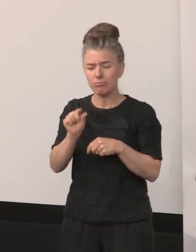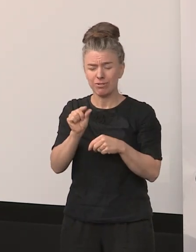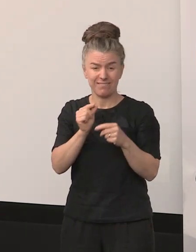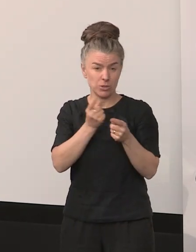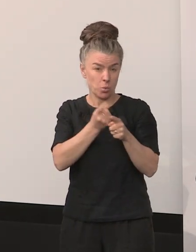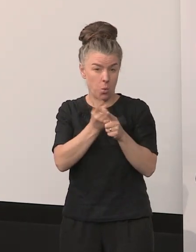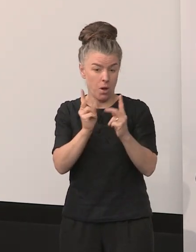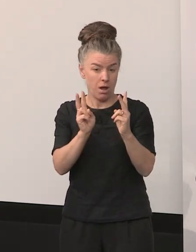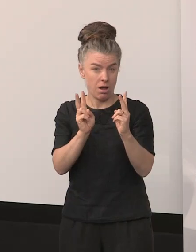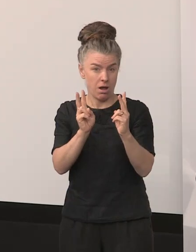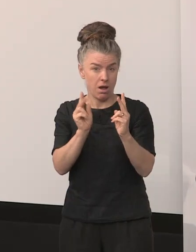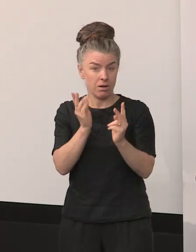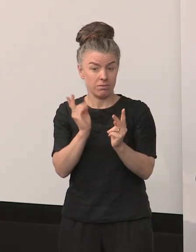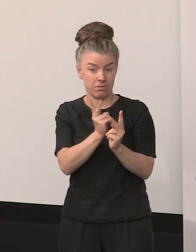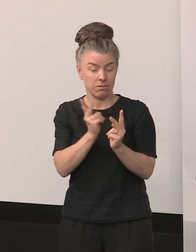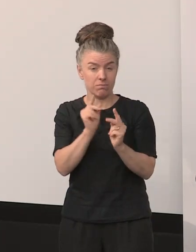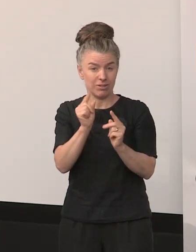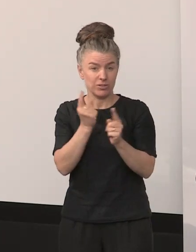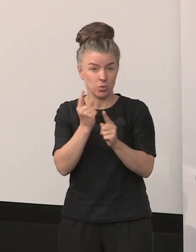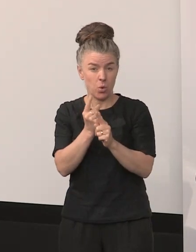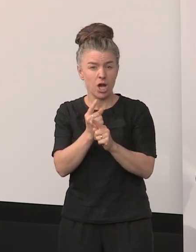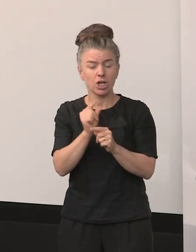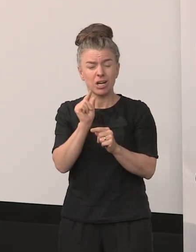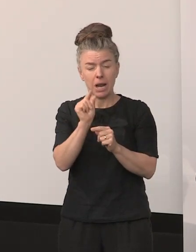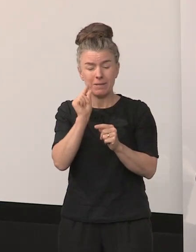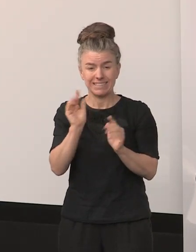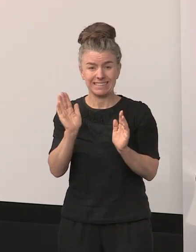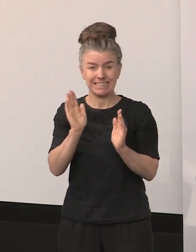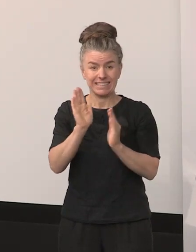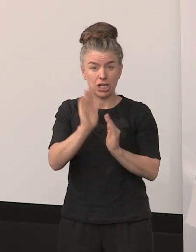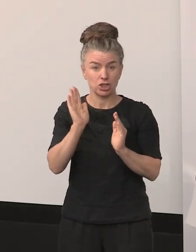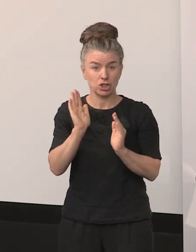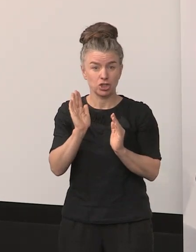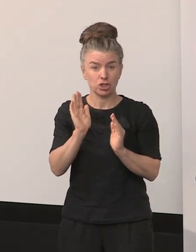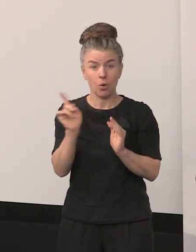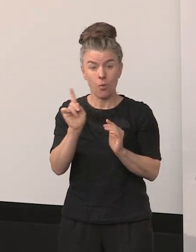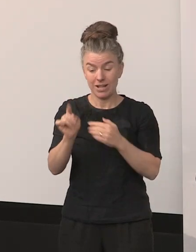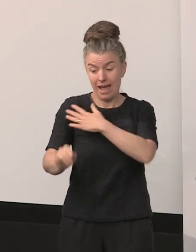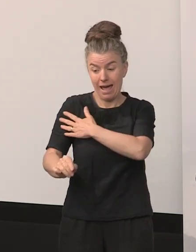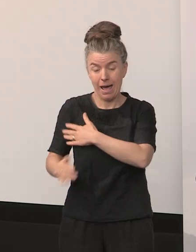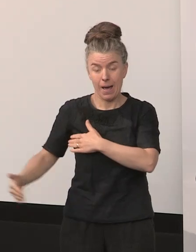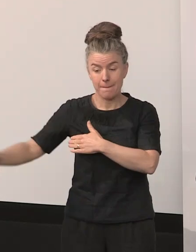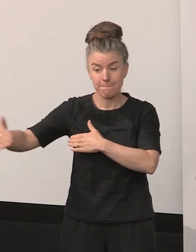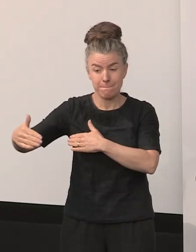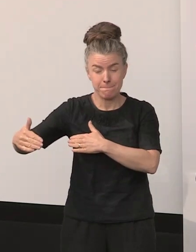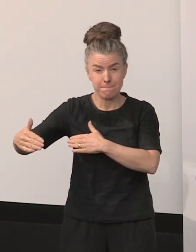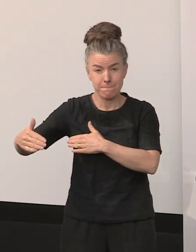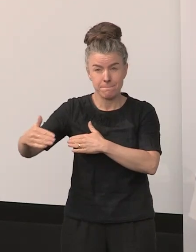in the right place. At that point, there was a brief exchange, conversation, and as